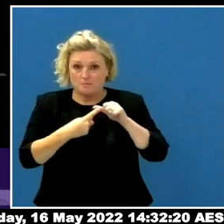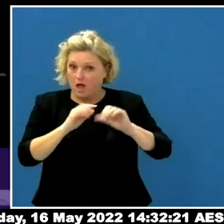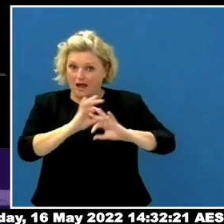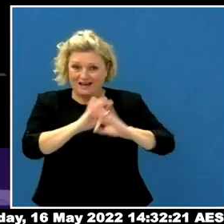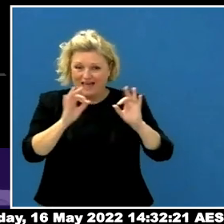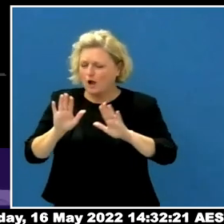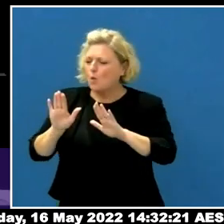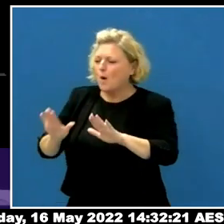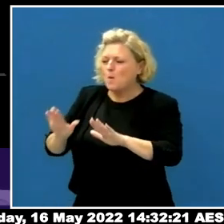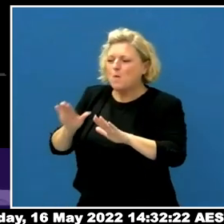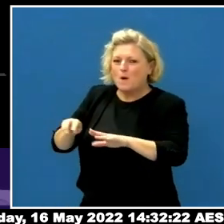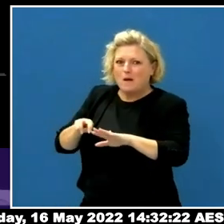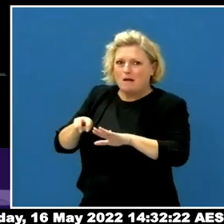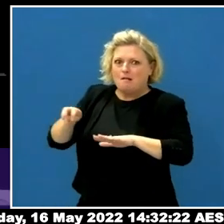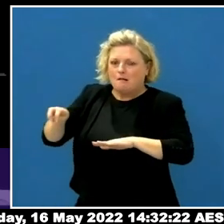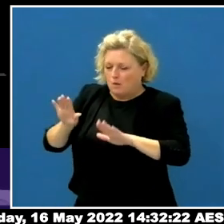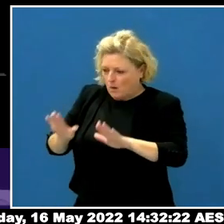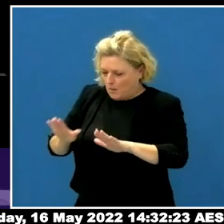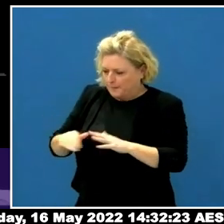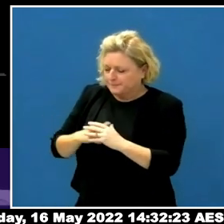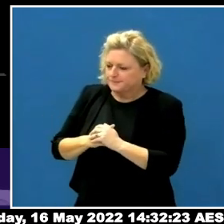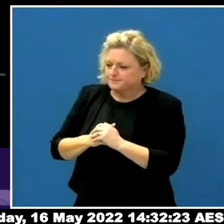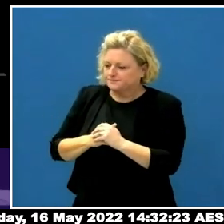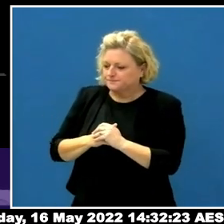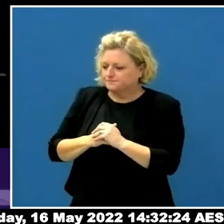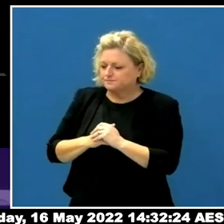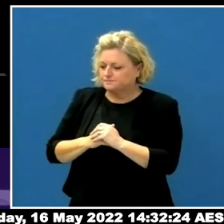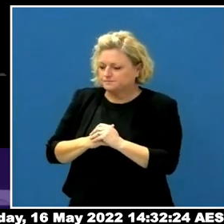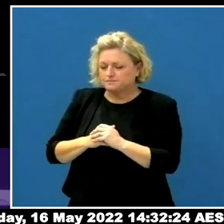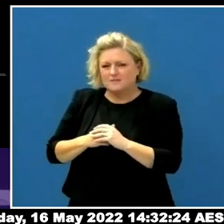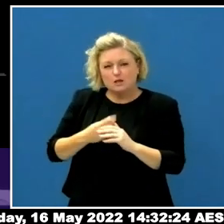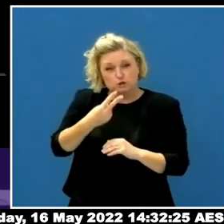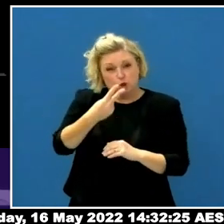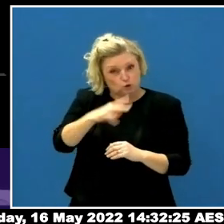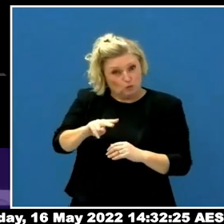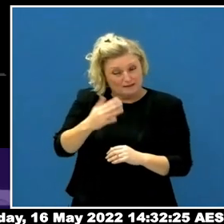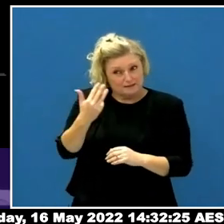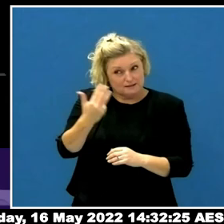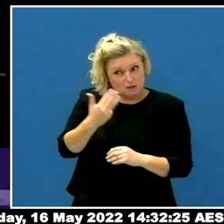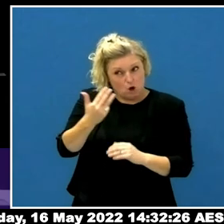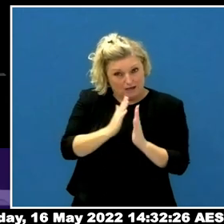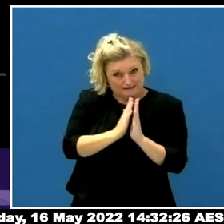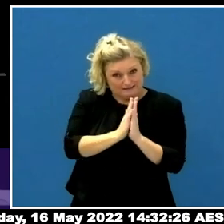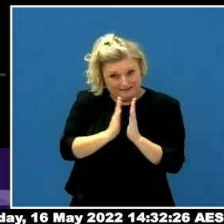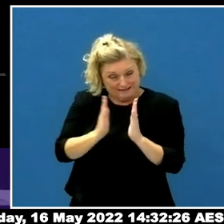Do you remember was that the second half of 2019, or was it into 2020 that would have happened? LILLY: It was the second half of 2019.